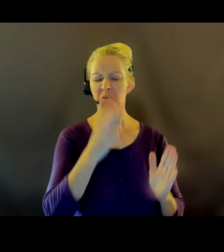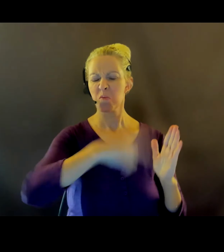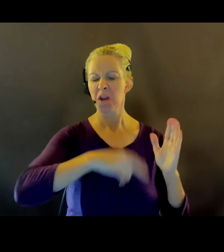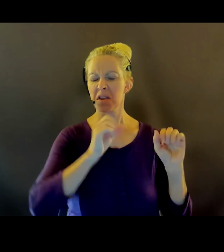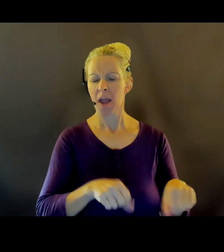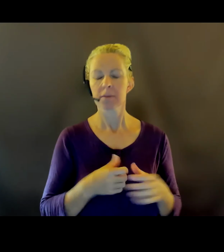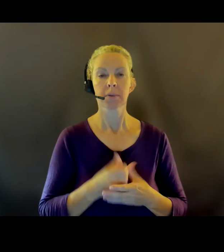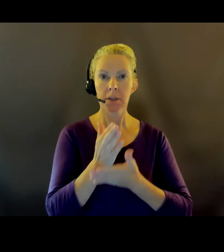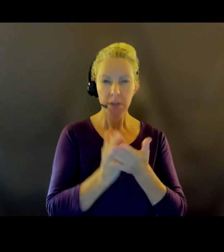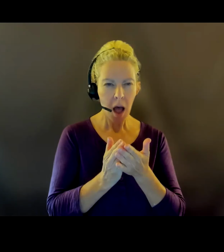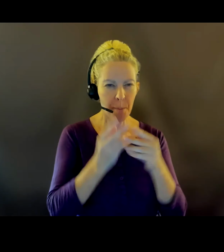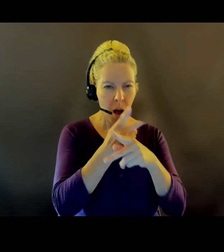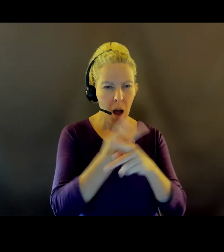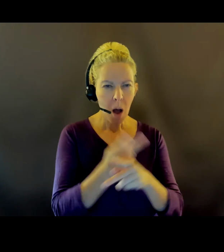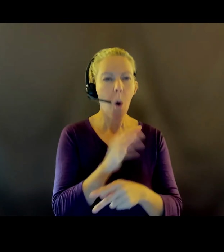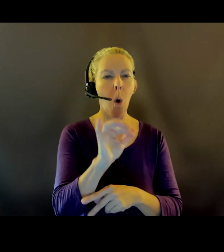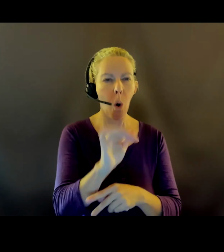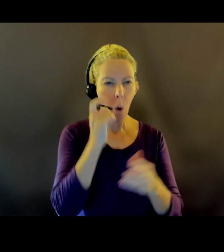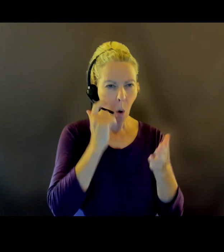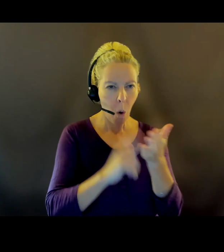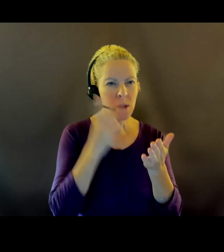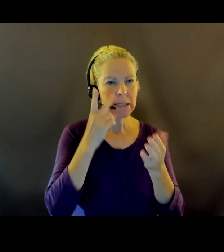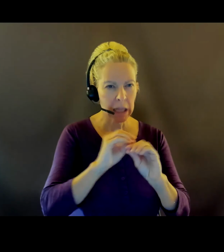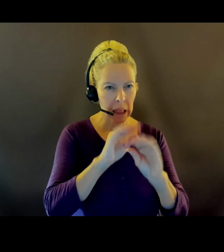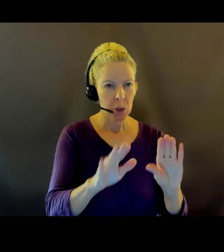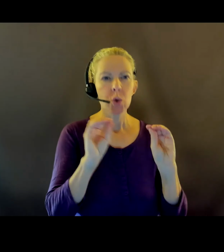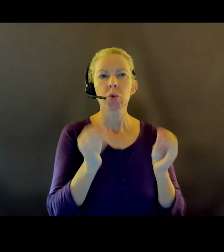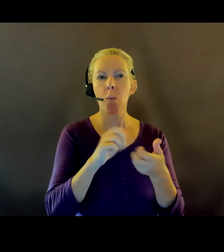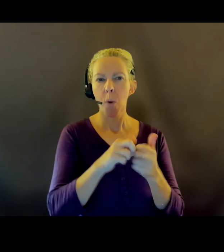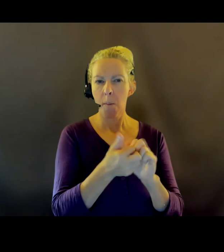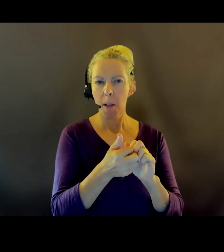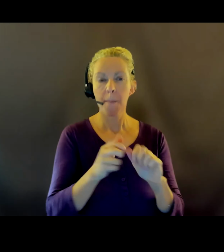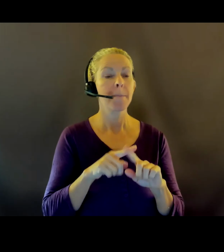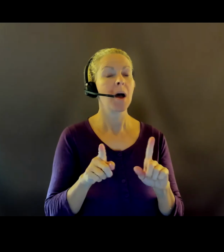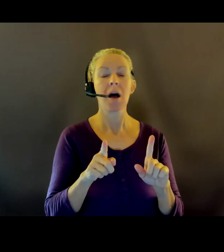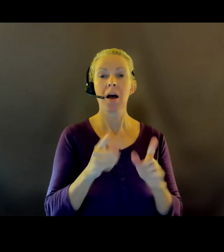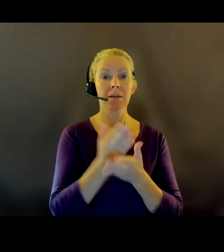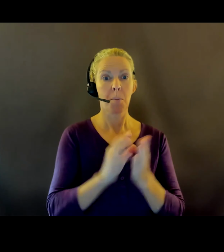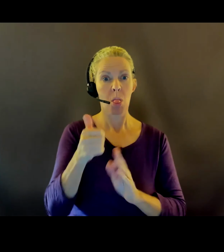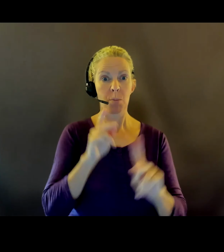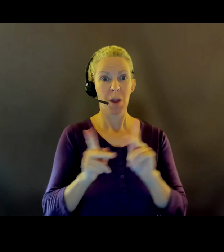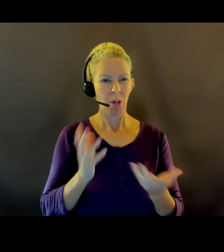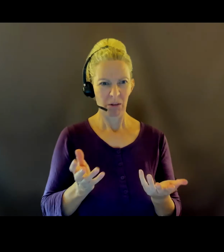be able to follow along. You can see clearly and have no issue. But some of you will struggle with the information.